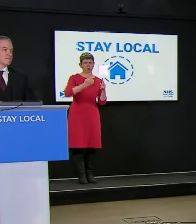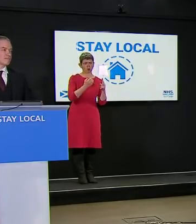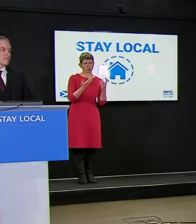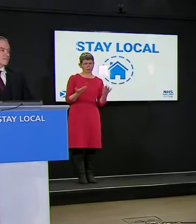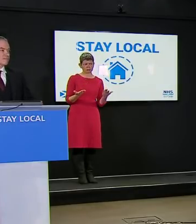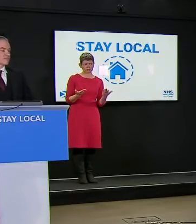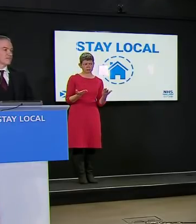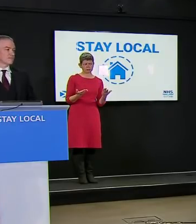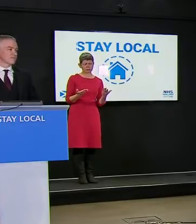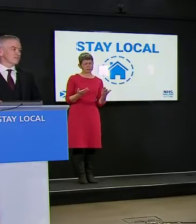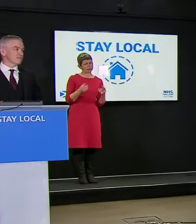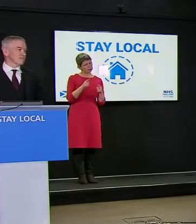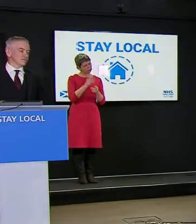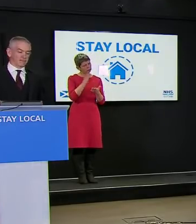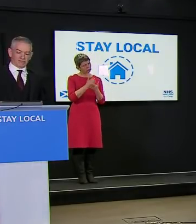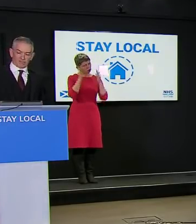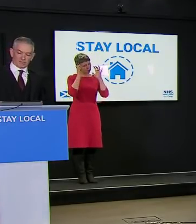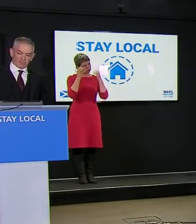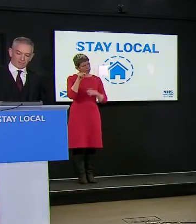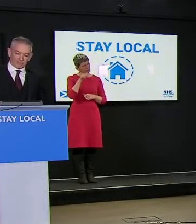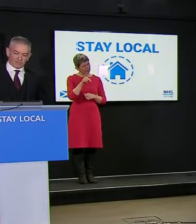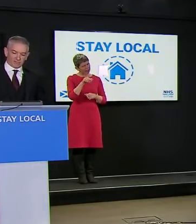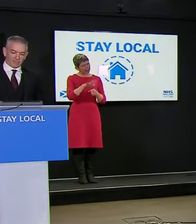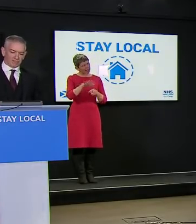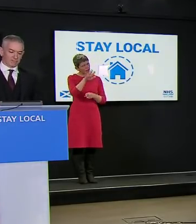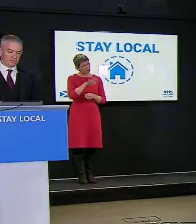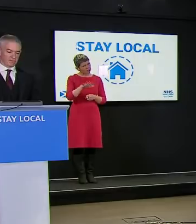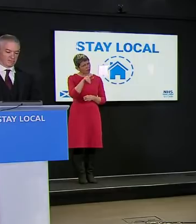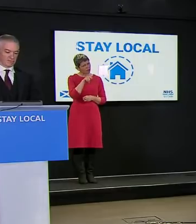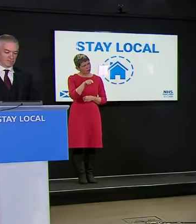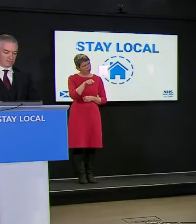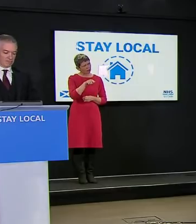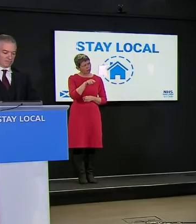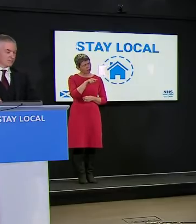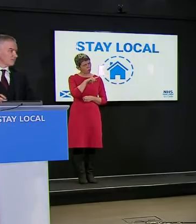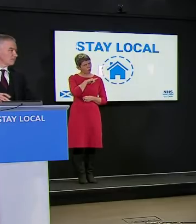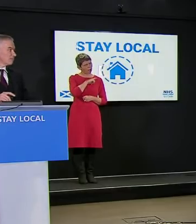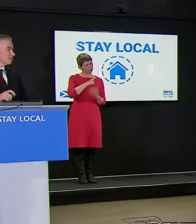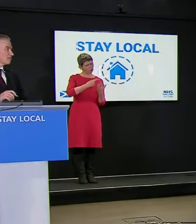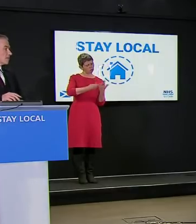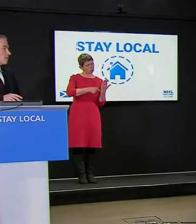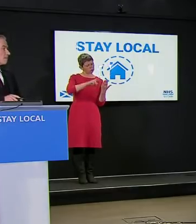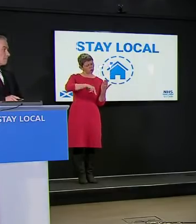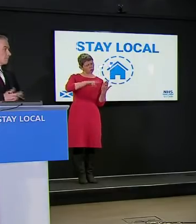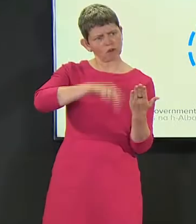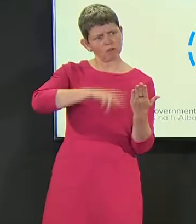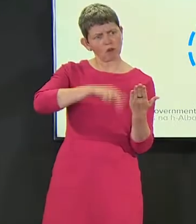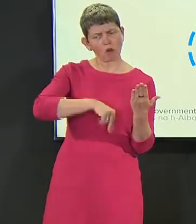how concerned are you about this area as we get set to ease more restrictions so Gregor what's